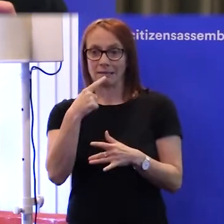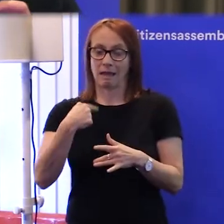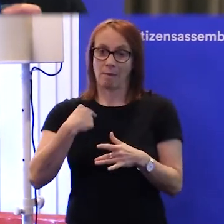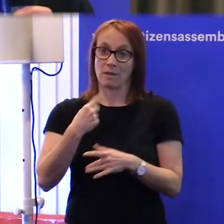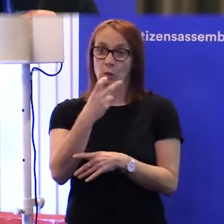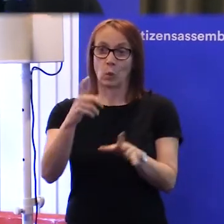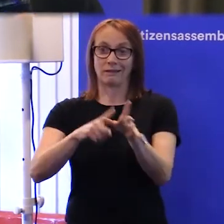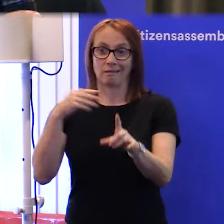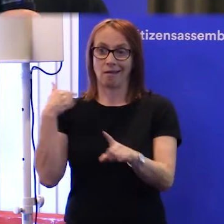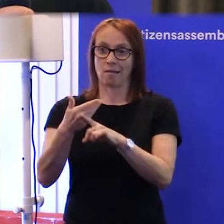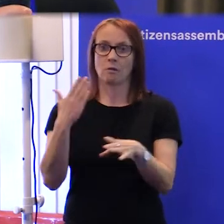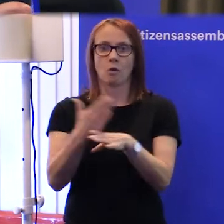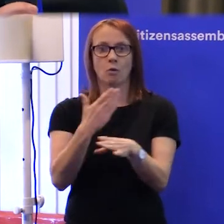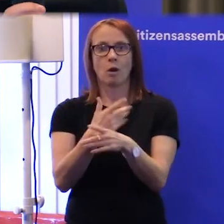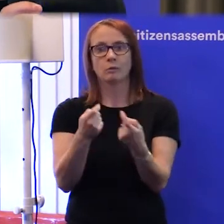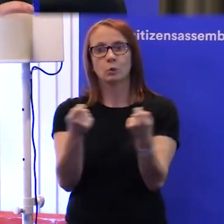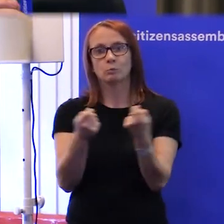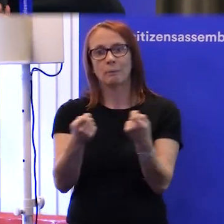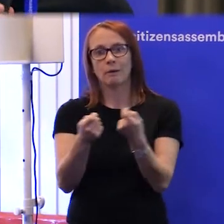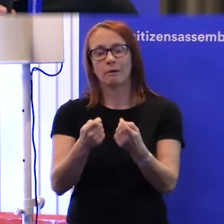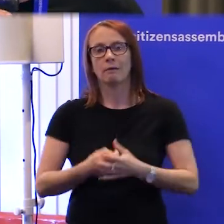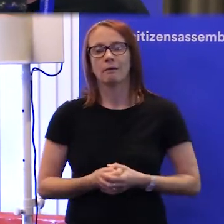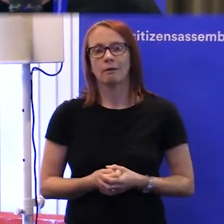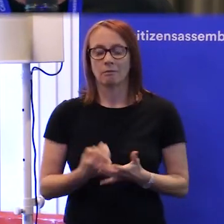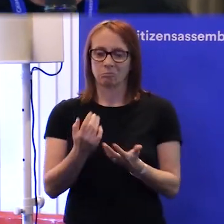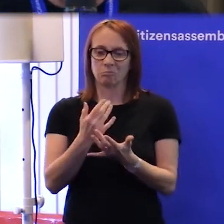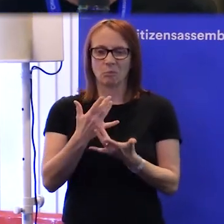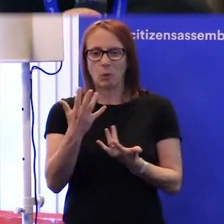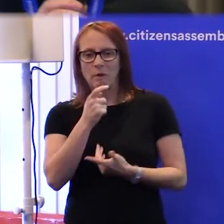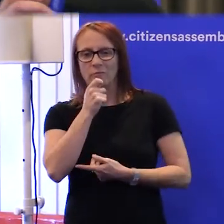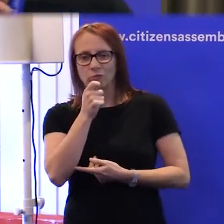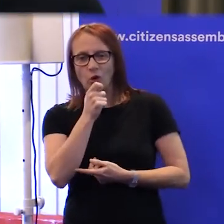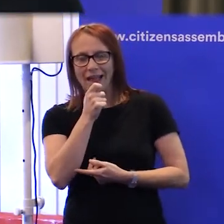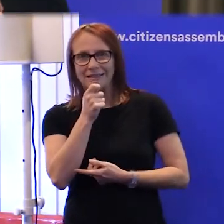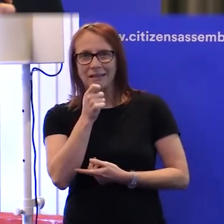in news newspapers a little bit of broadcasting and then moved over to what